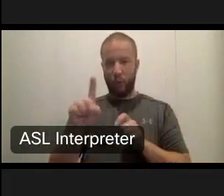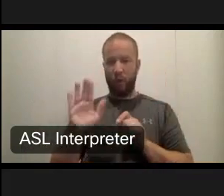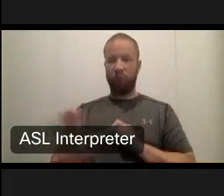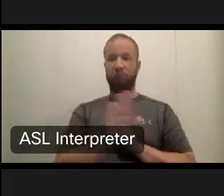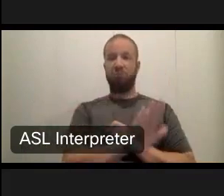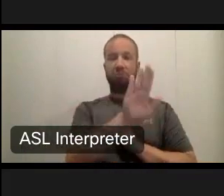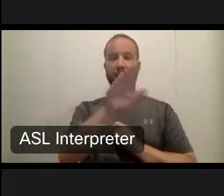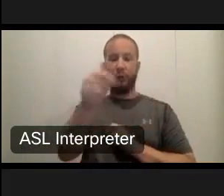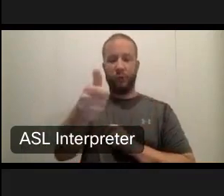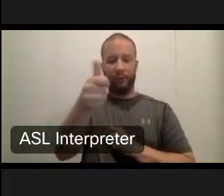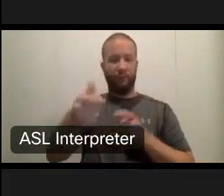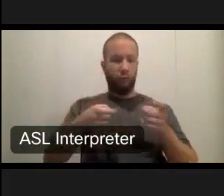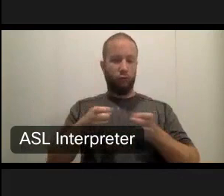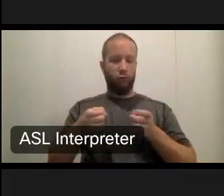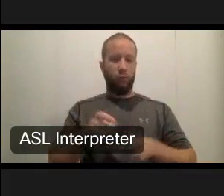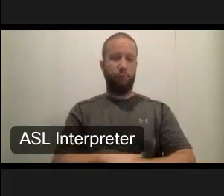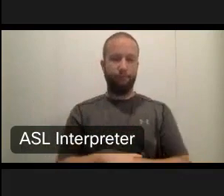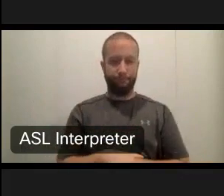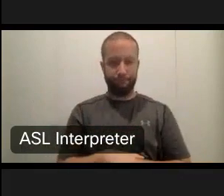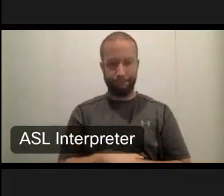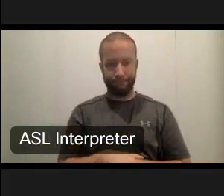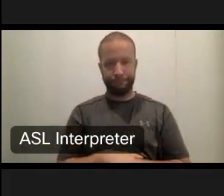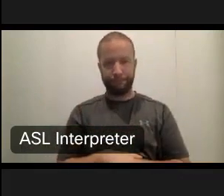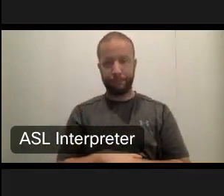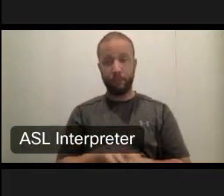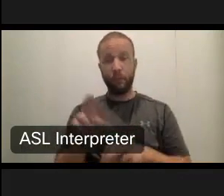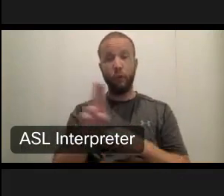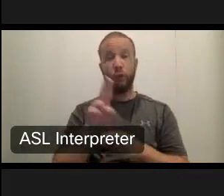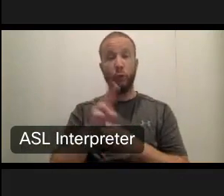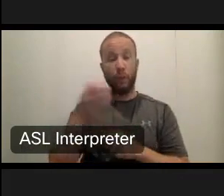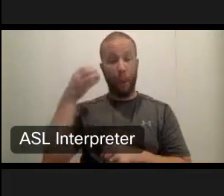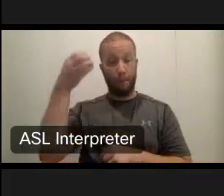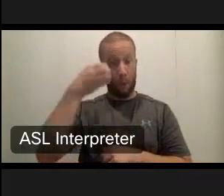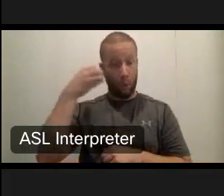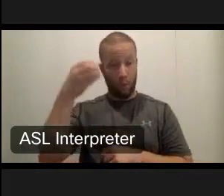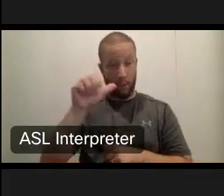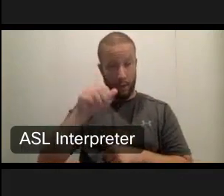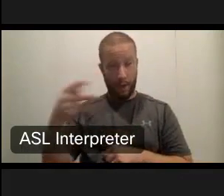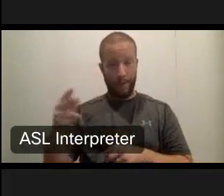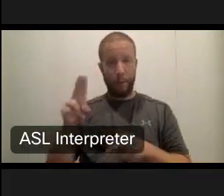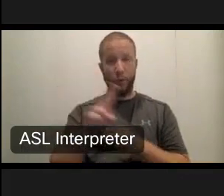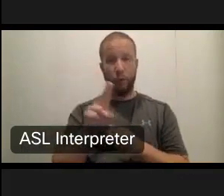using the WebEx mobile application click the three dots icon scroll down